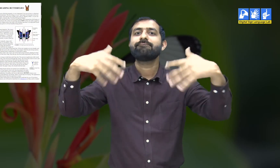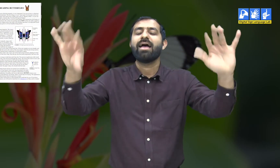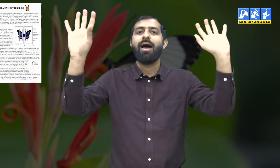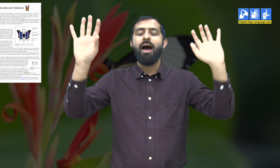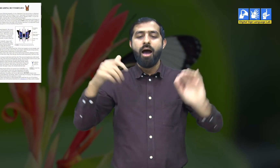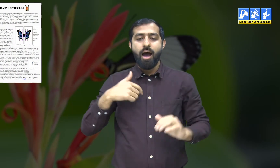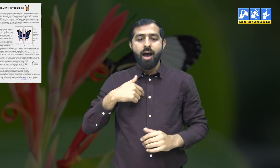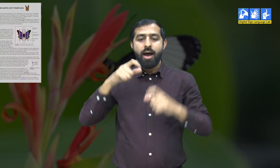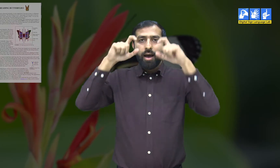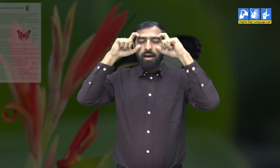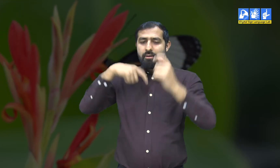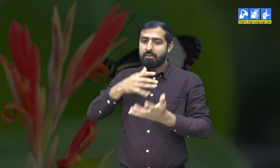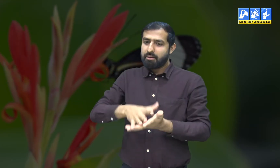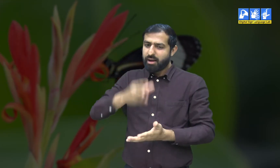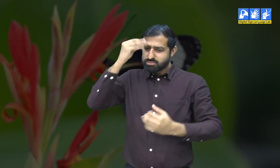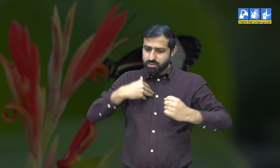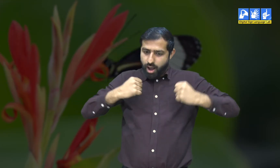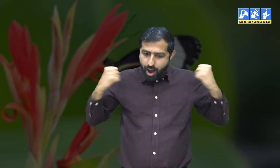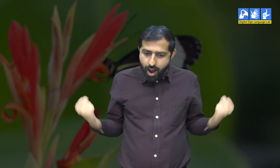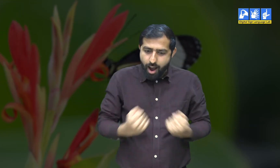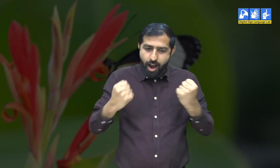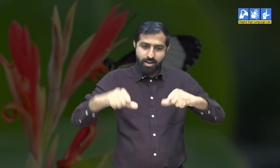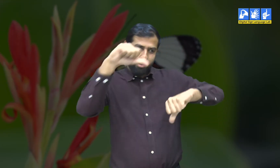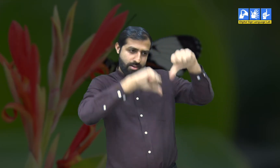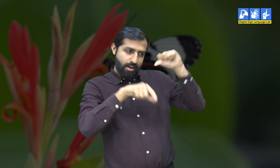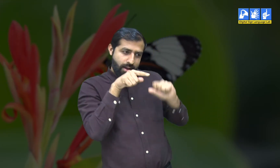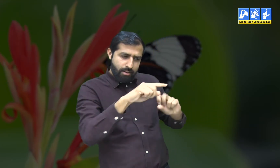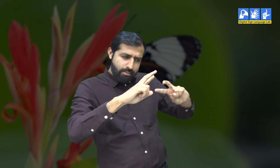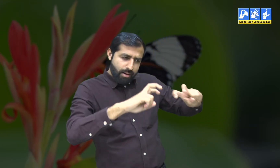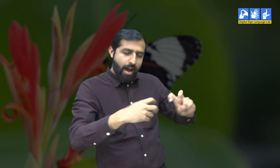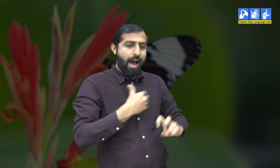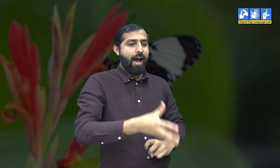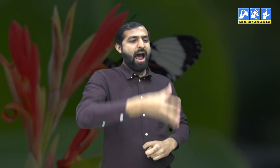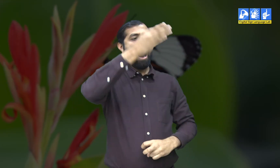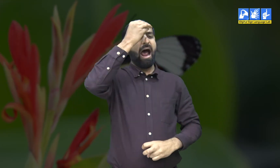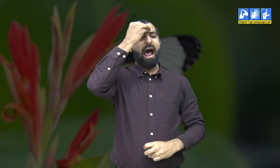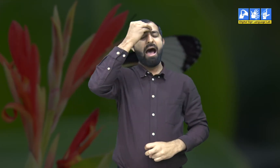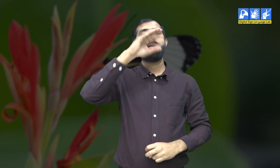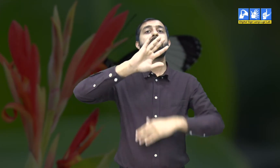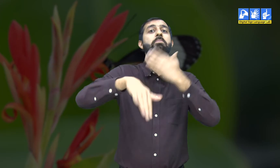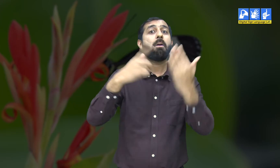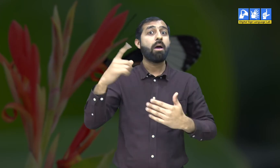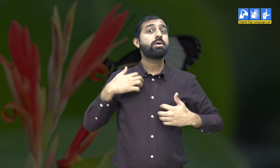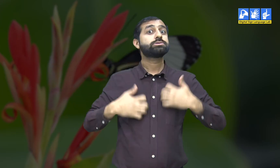Day by day Richard became expert in the field of science through his many experiences and hard work.